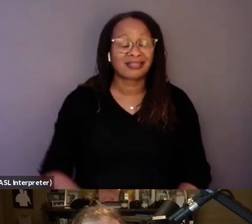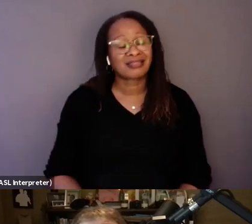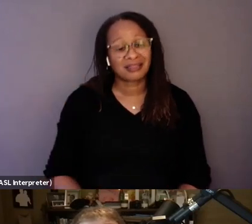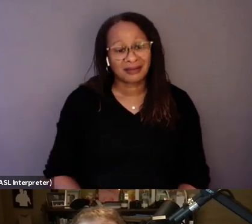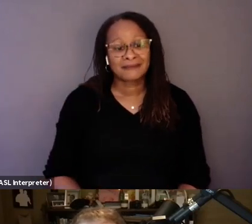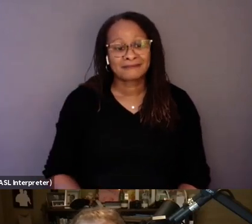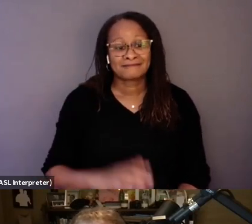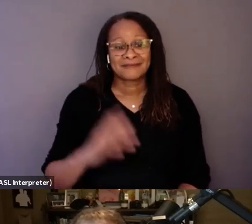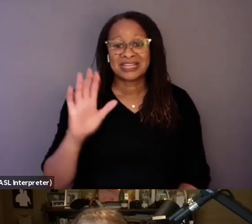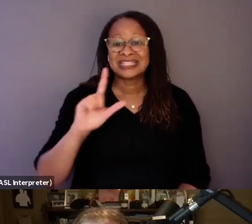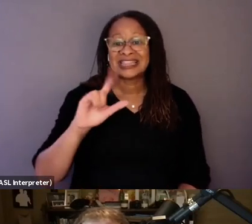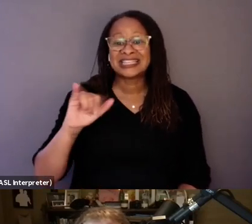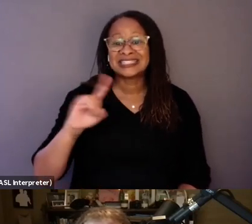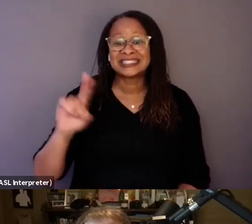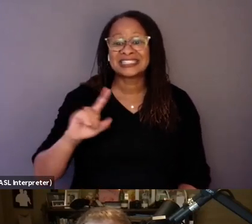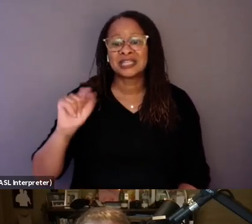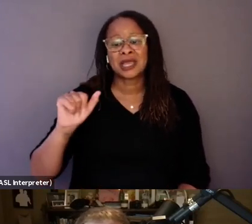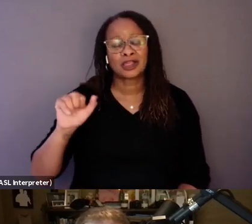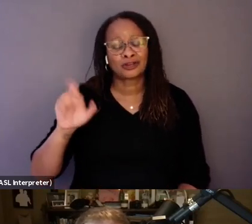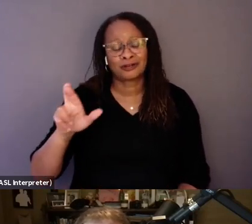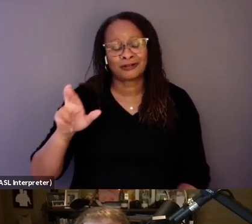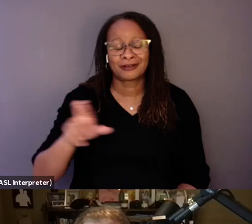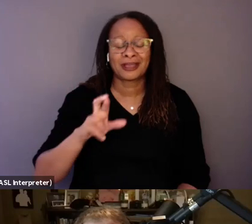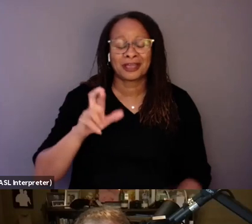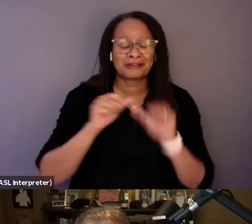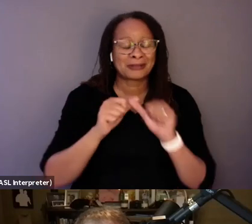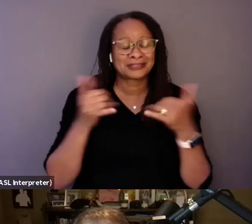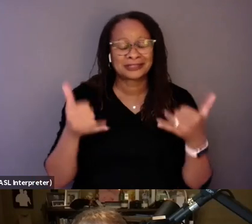Liz Taylor remains to this day one of the,